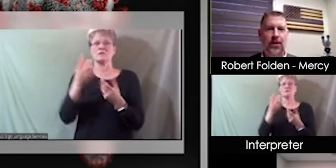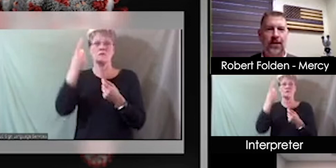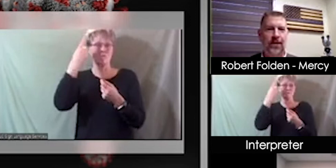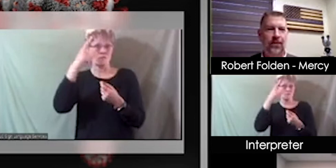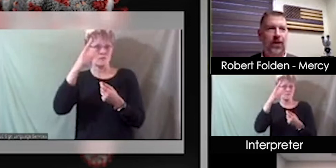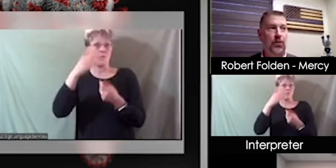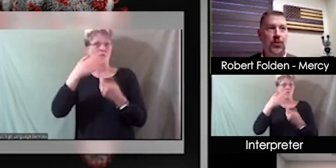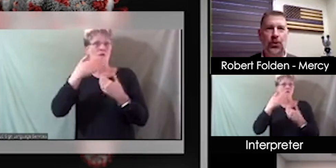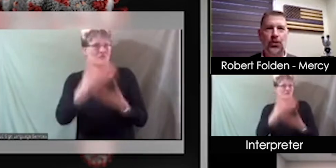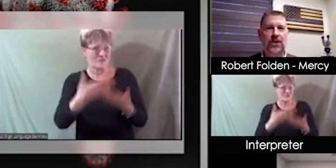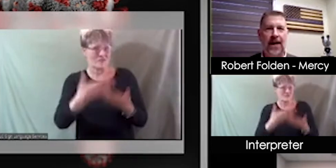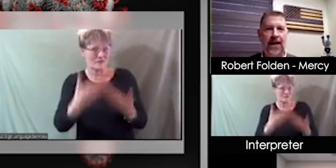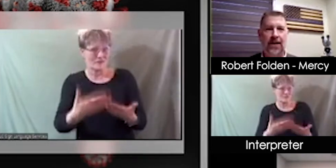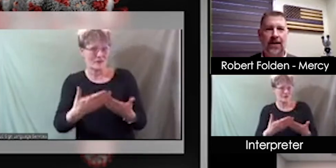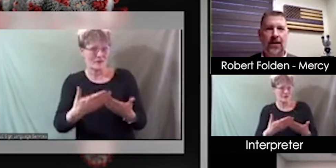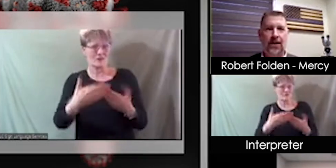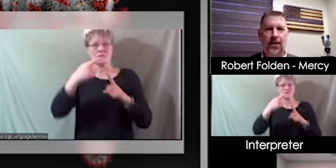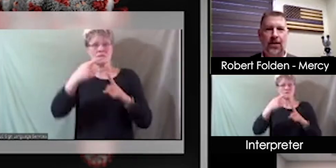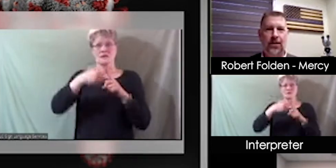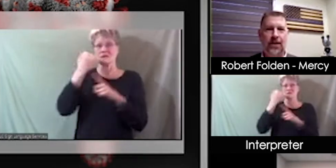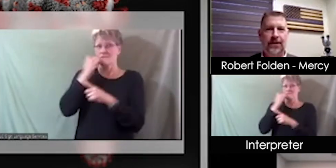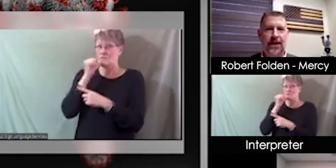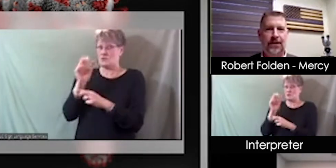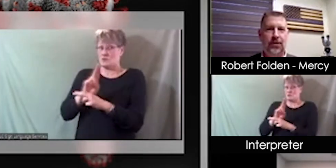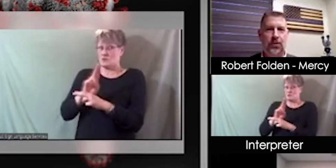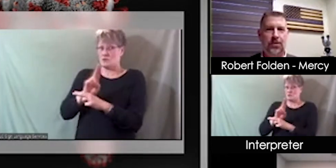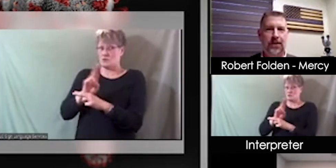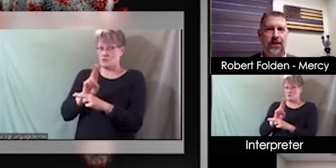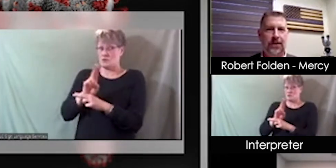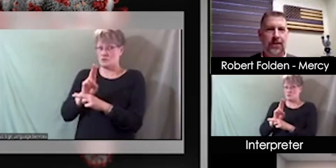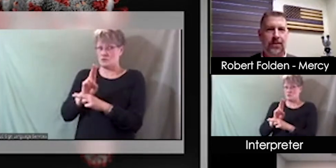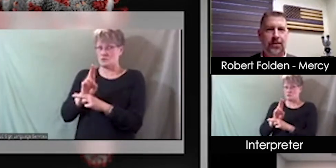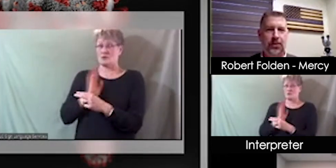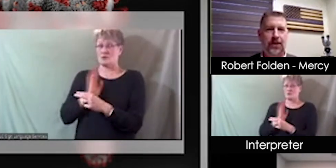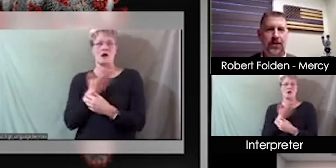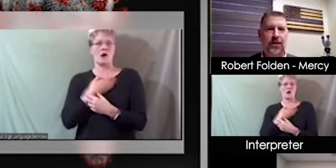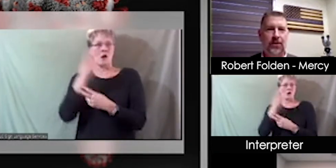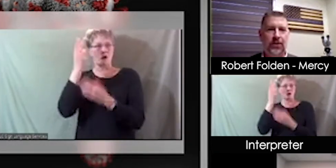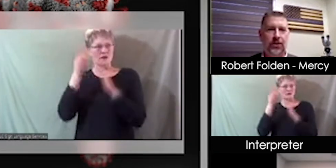standpoint that if we don't use that our intention would be to potentially